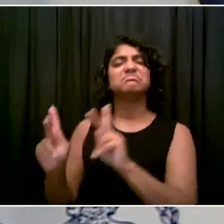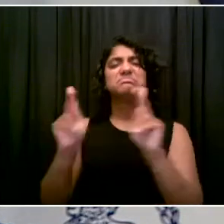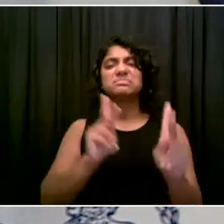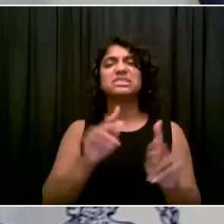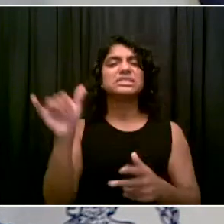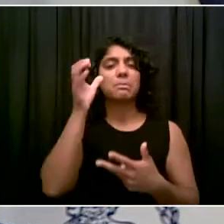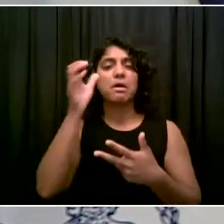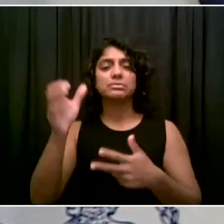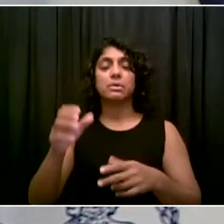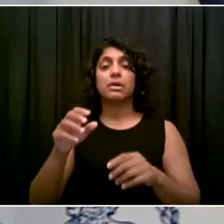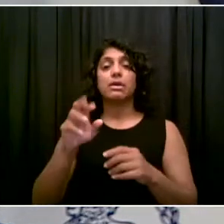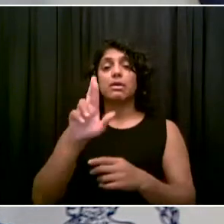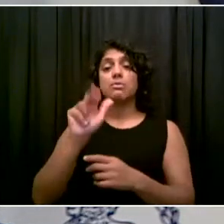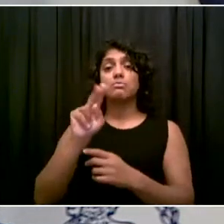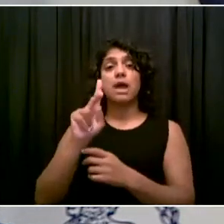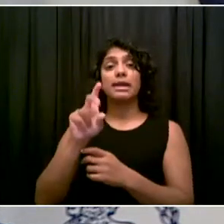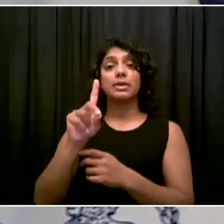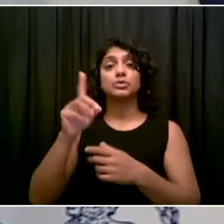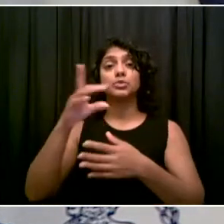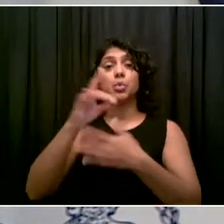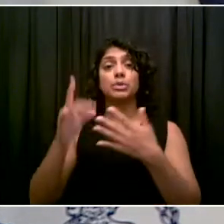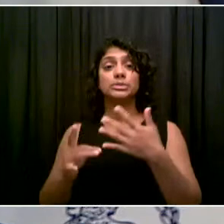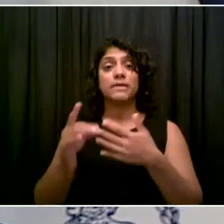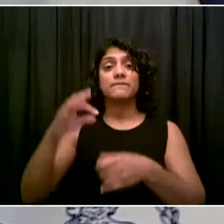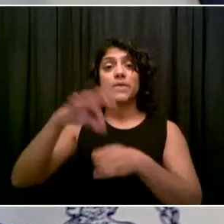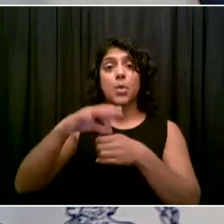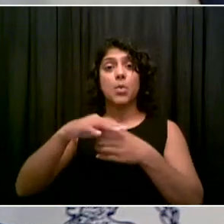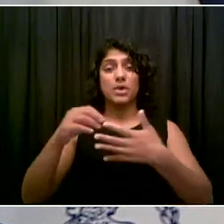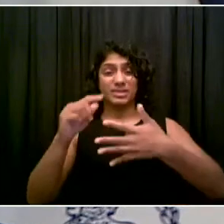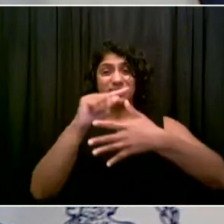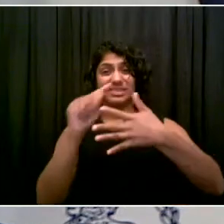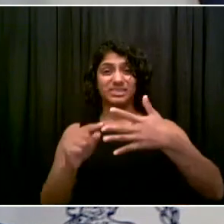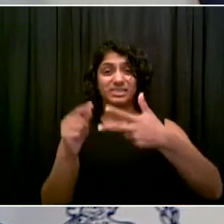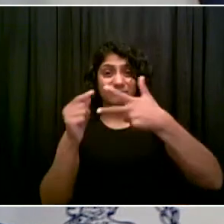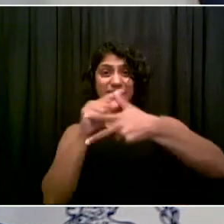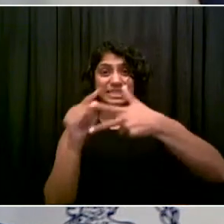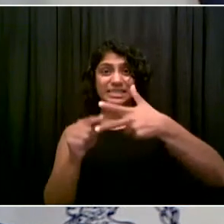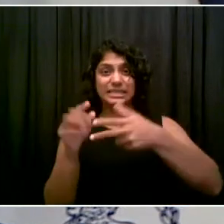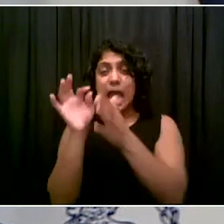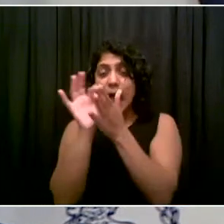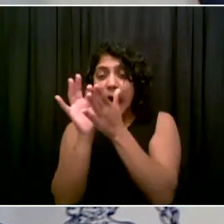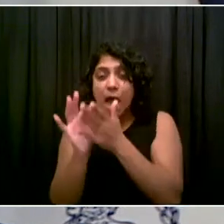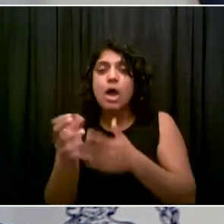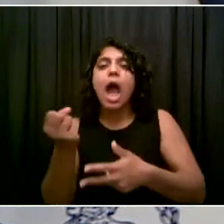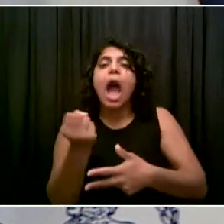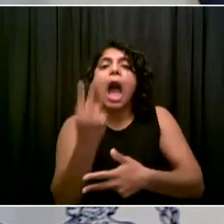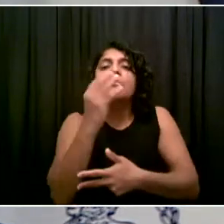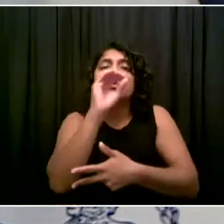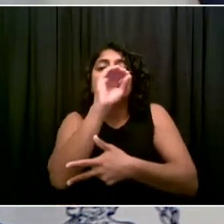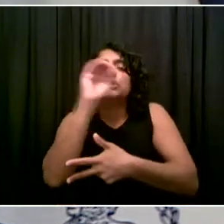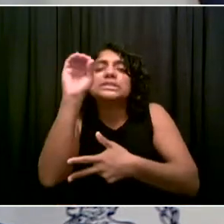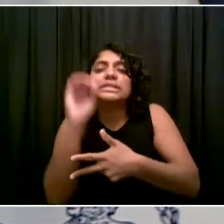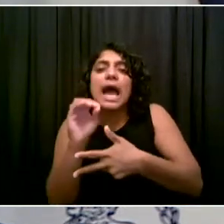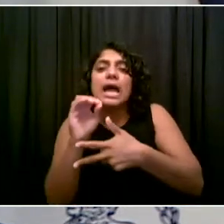CHOOSE TO VOTE ARE THE STAKEHOLDERS. WHEN THEY MAKE A DECIONSI, THEY MAKE A DECISION. THE BIGGER THE